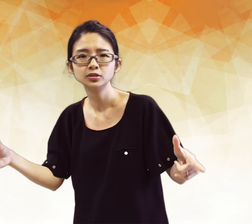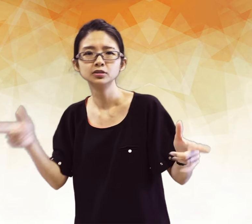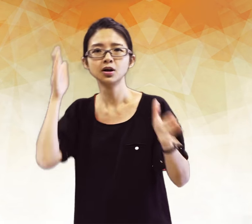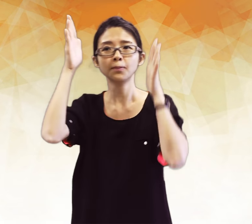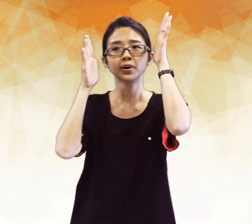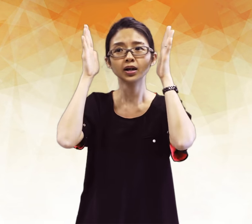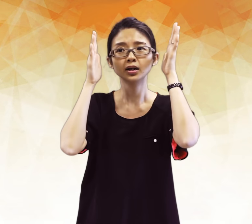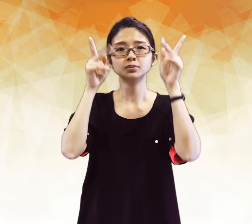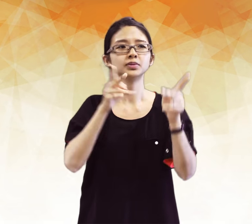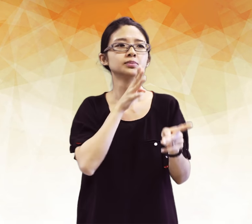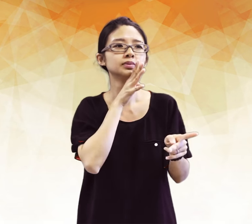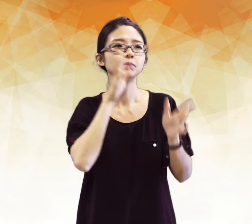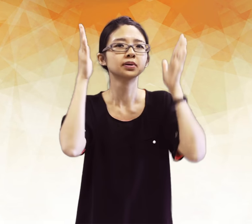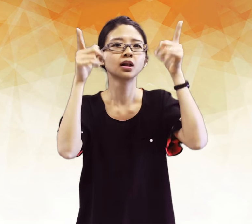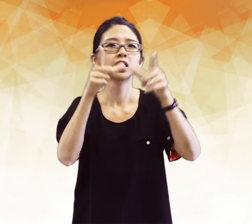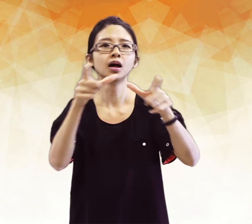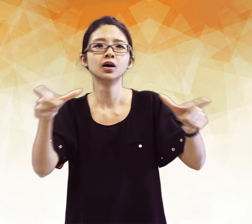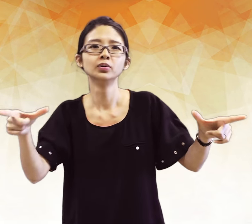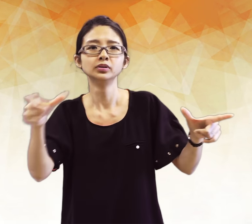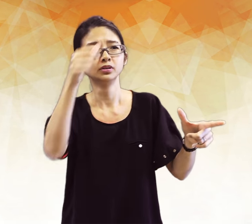Likewise for Malay and Tamil languages.